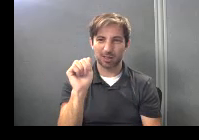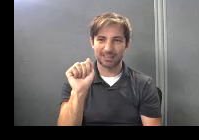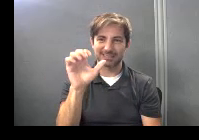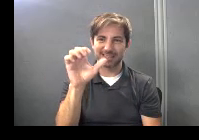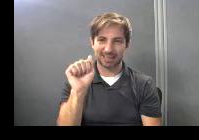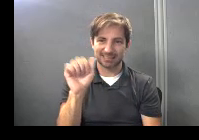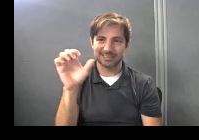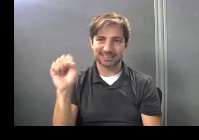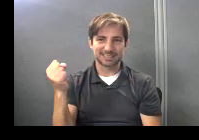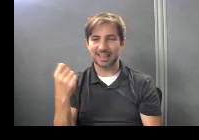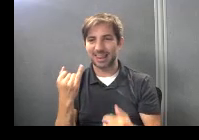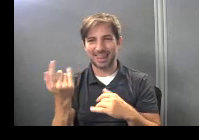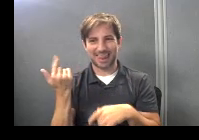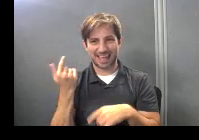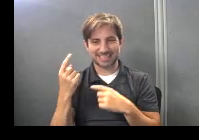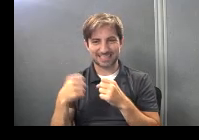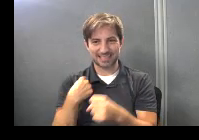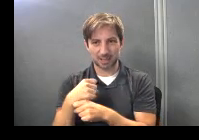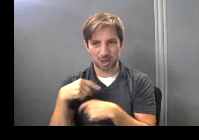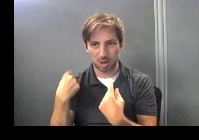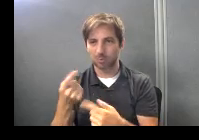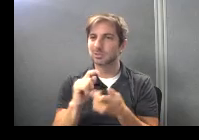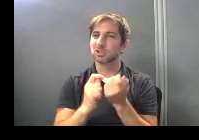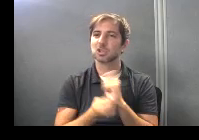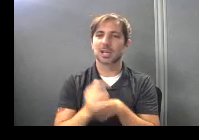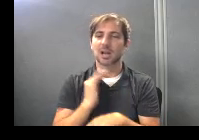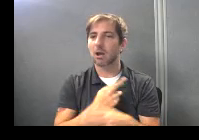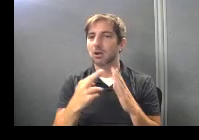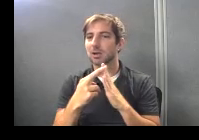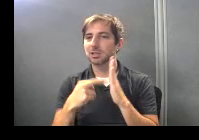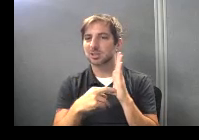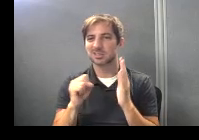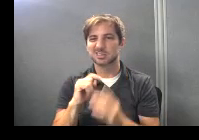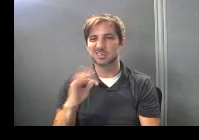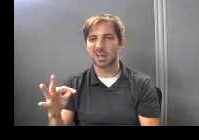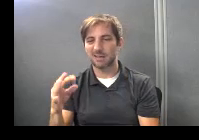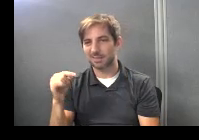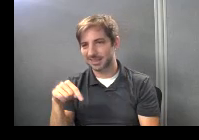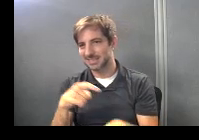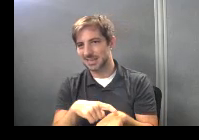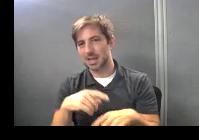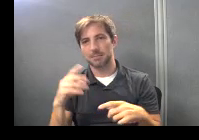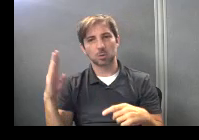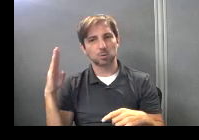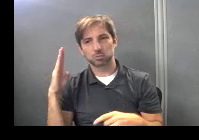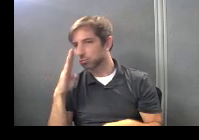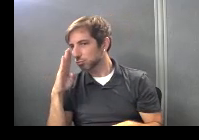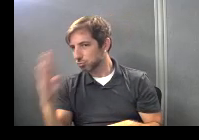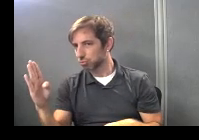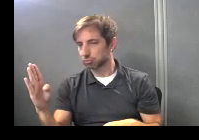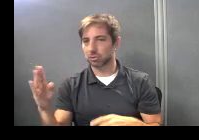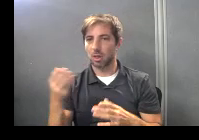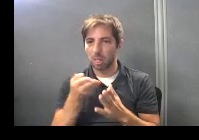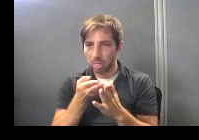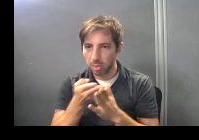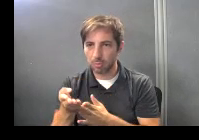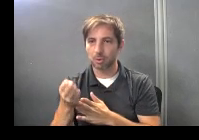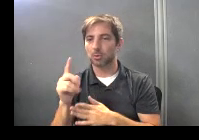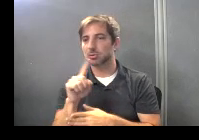WE DID CHANGE OUR REGISTRATION -- STUFF THIS TIME TO GO DIRECTLY THROUGH ZOOM TO REGISTER.